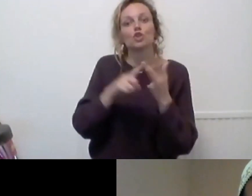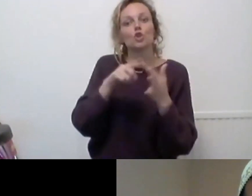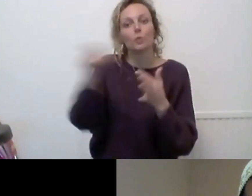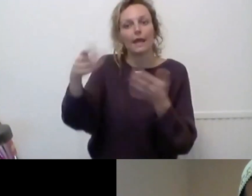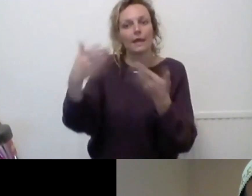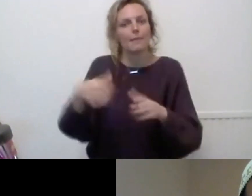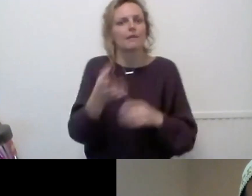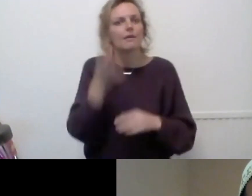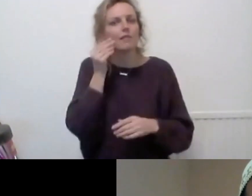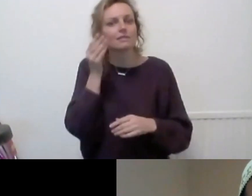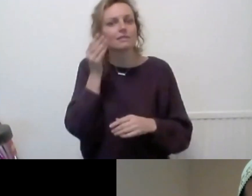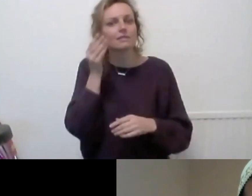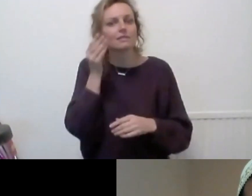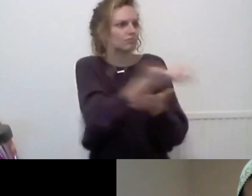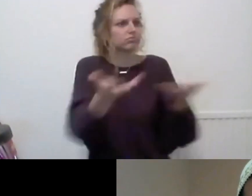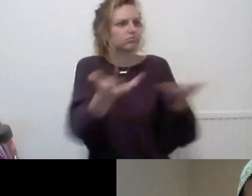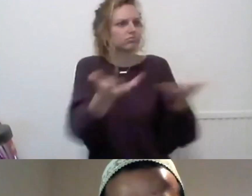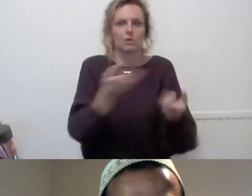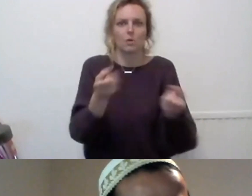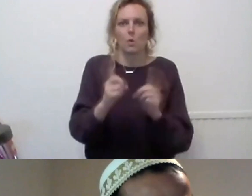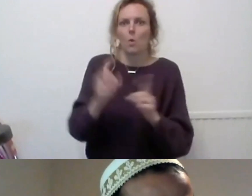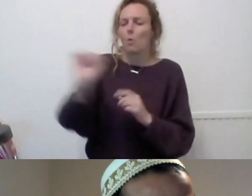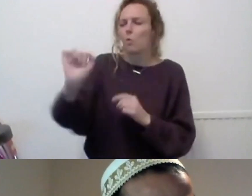What are your thoughts? How can we get the messages out there